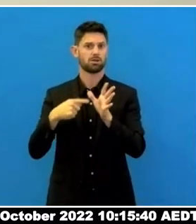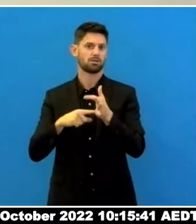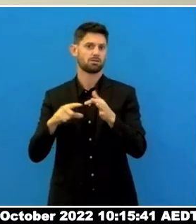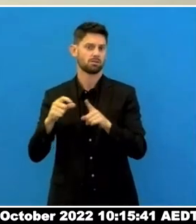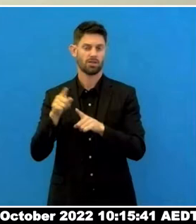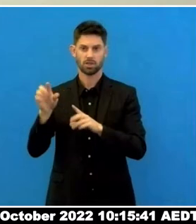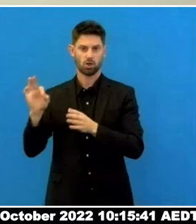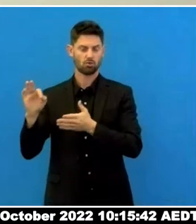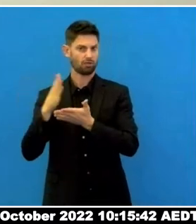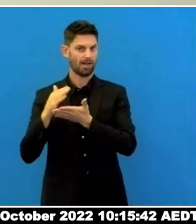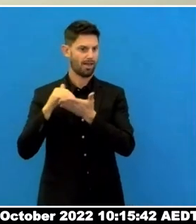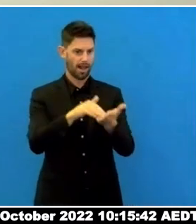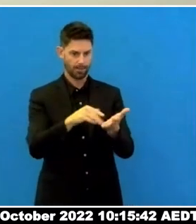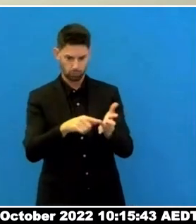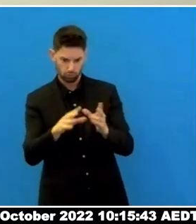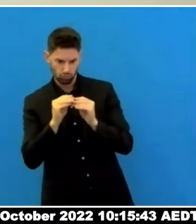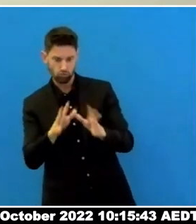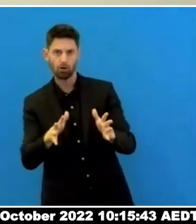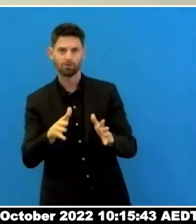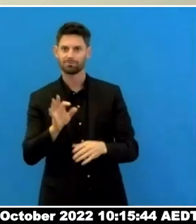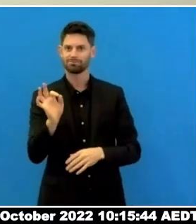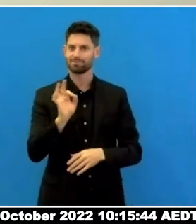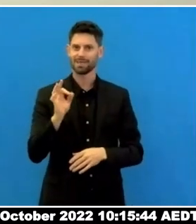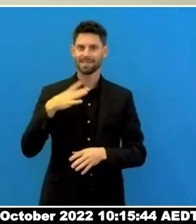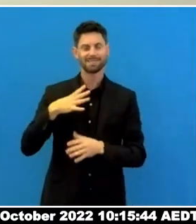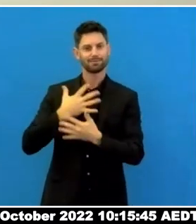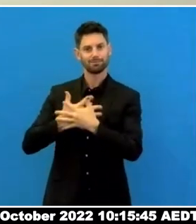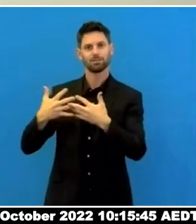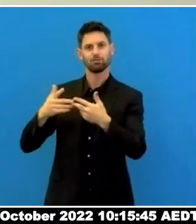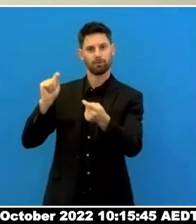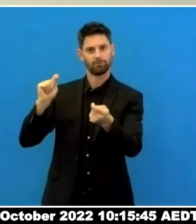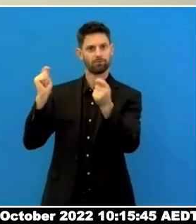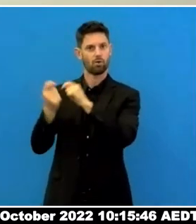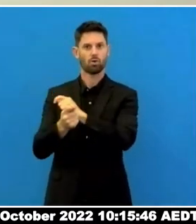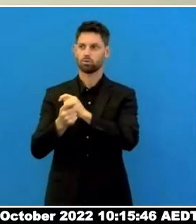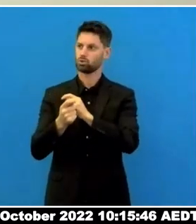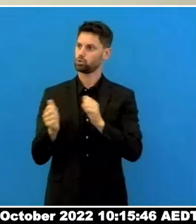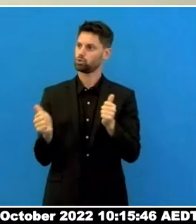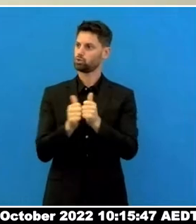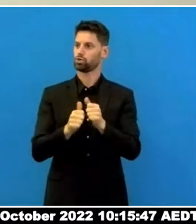are inaccessible and need significant reform to support 21st century Australia's needs.